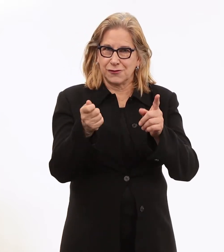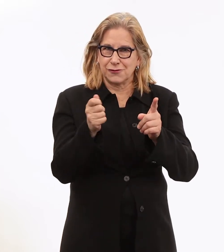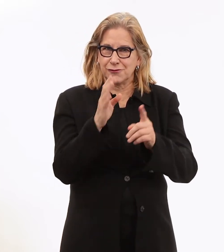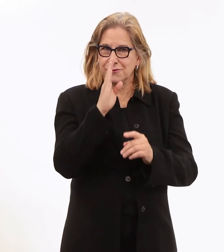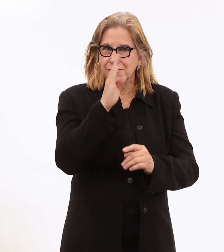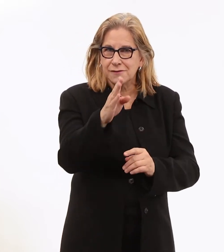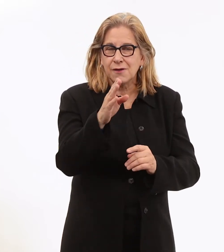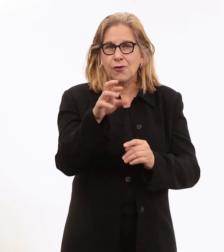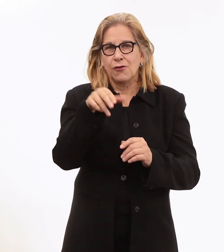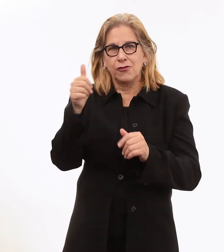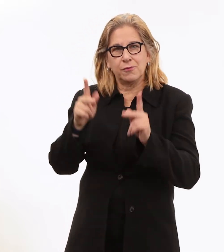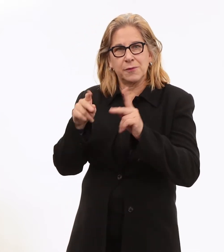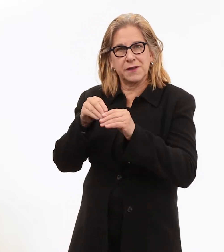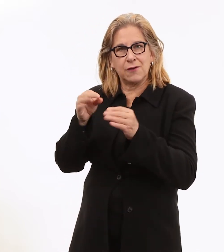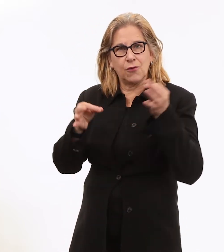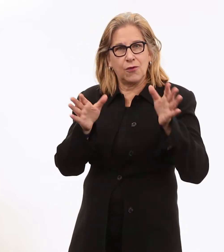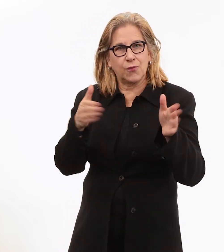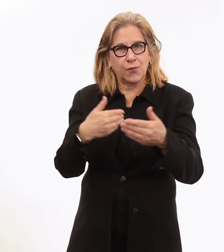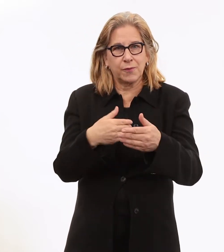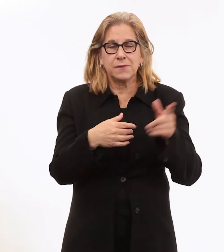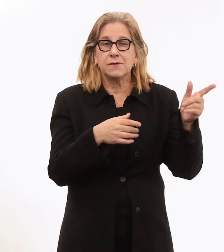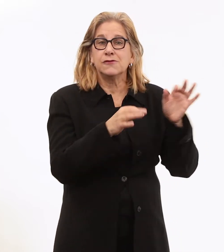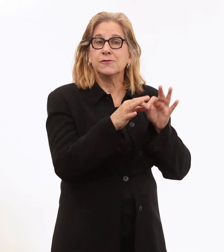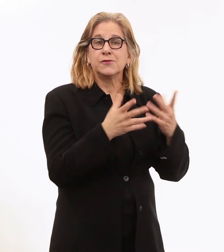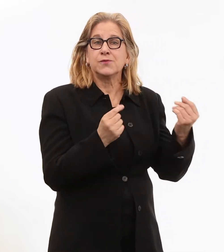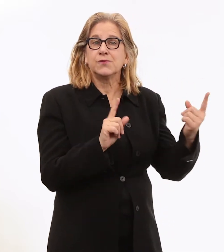The interpreter will interpret everything you say into English